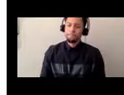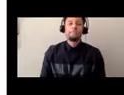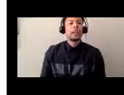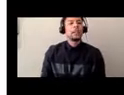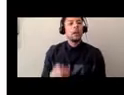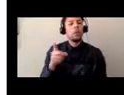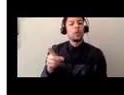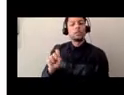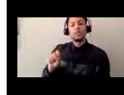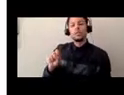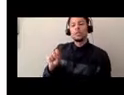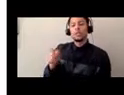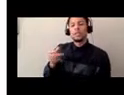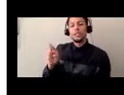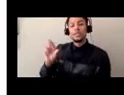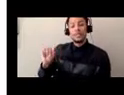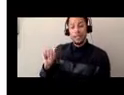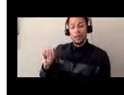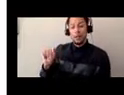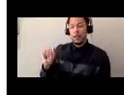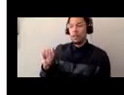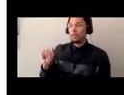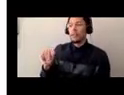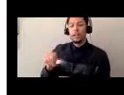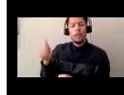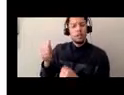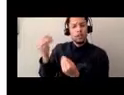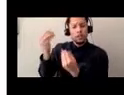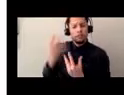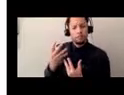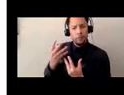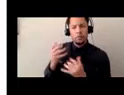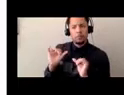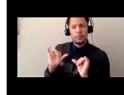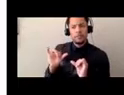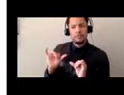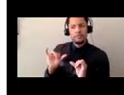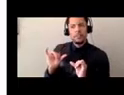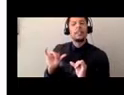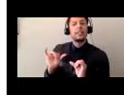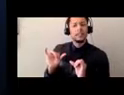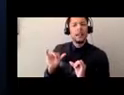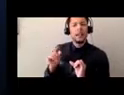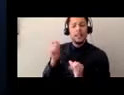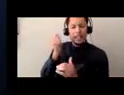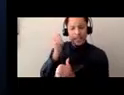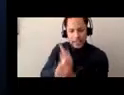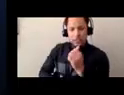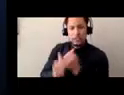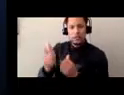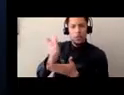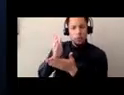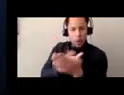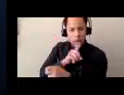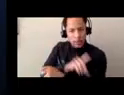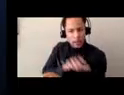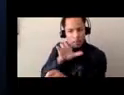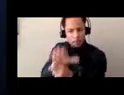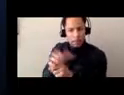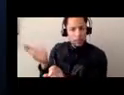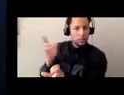with me are part of the commitments of all of you who have come to these discussions